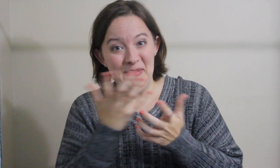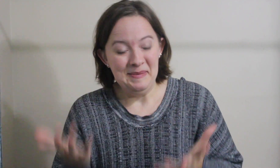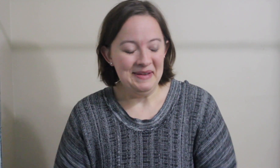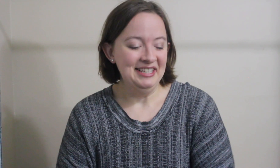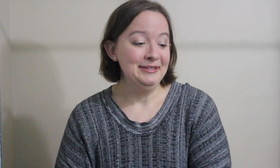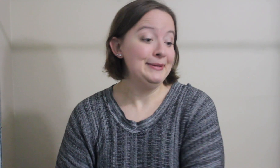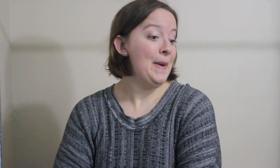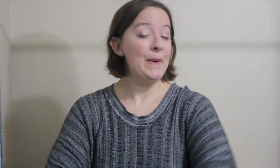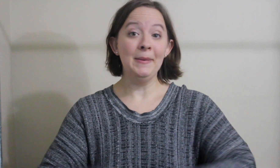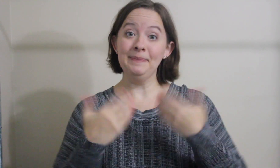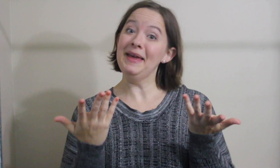So hopefully that doesn't bother you much.